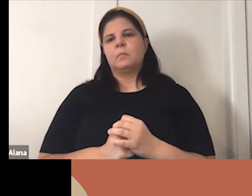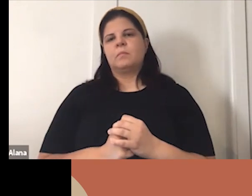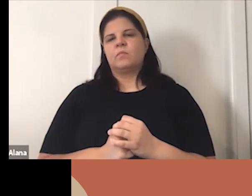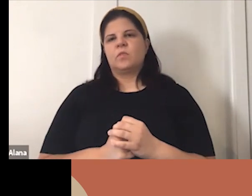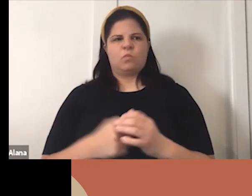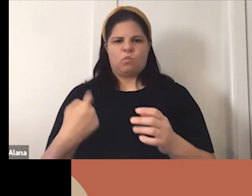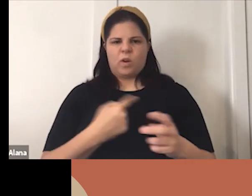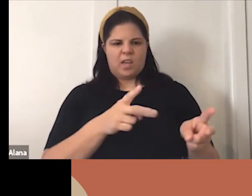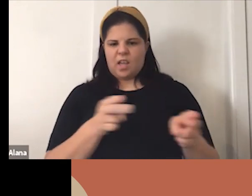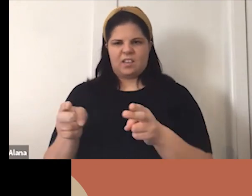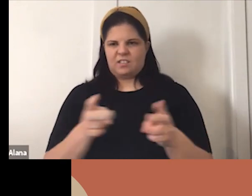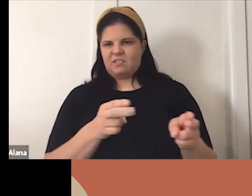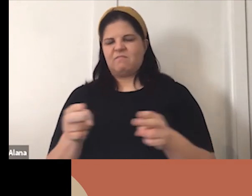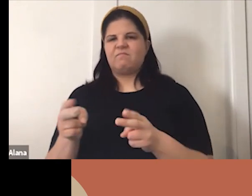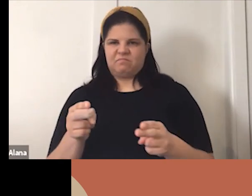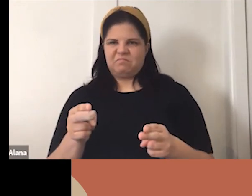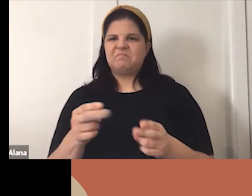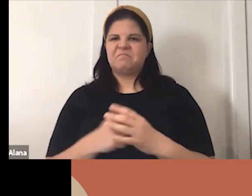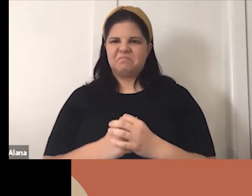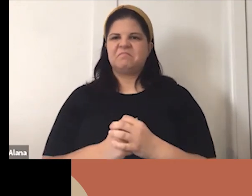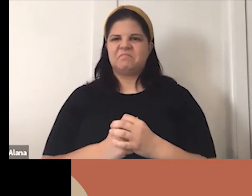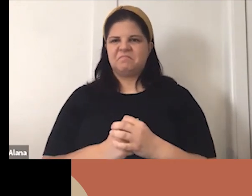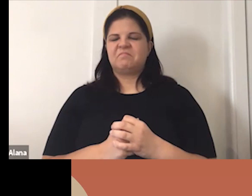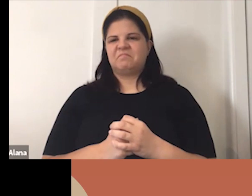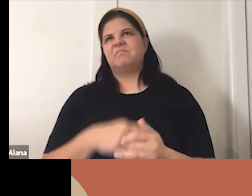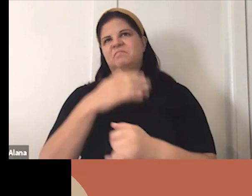and edited to produce the final work.